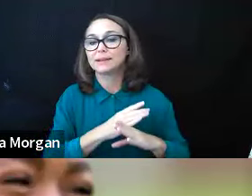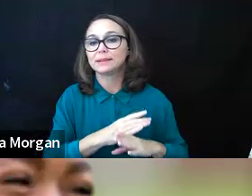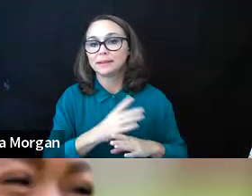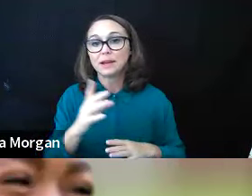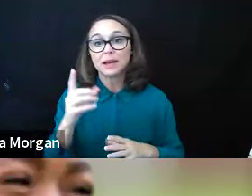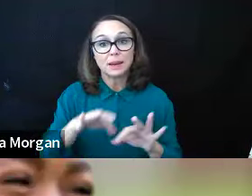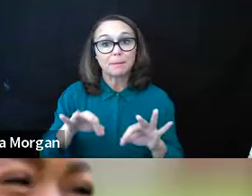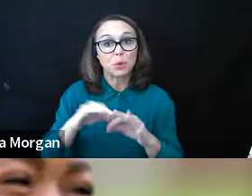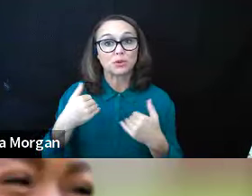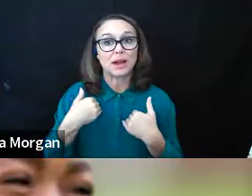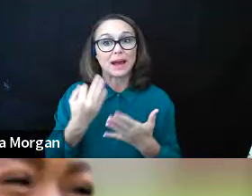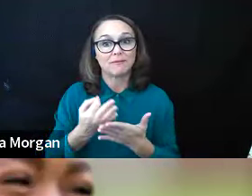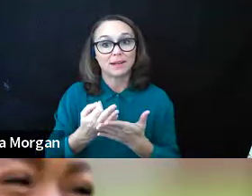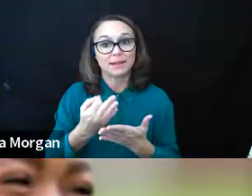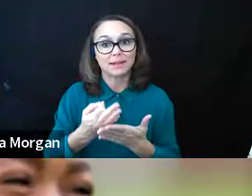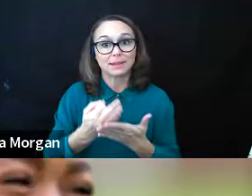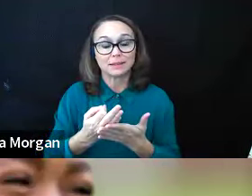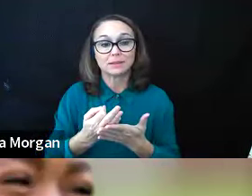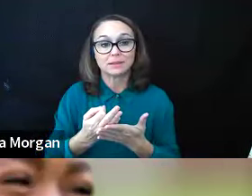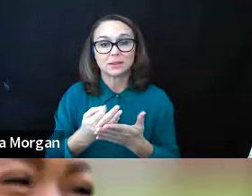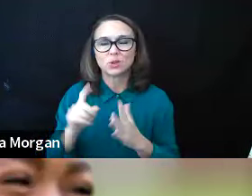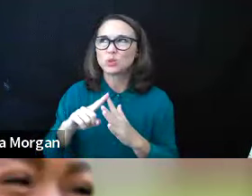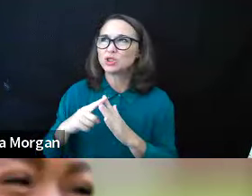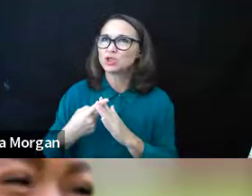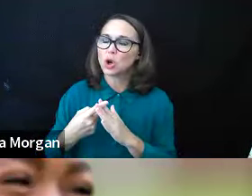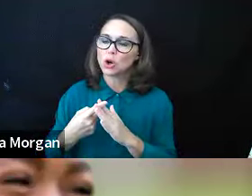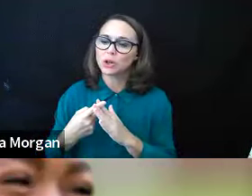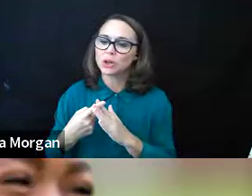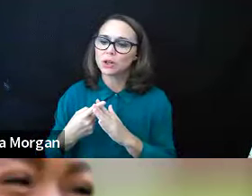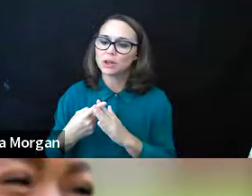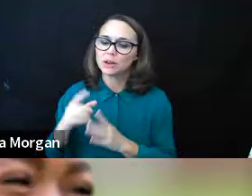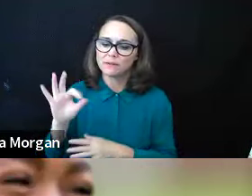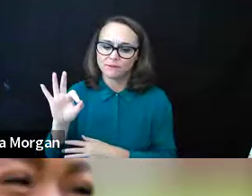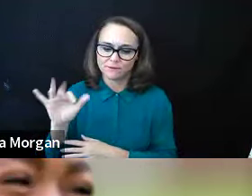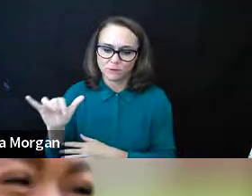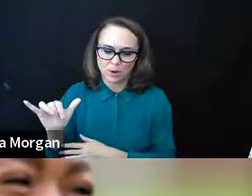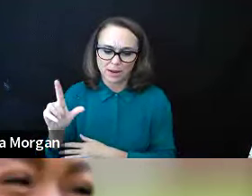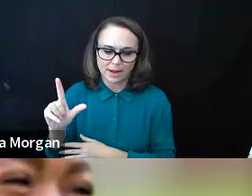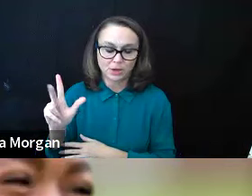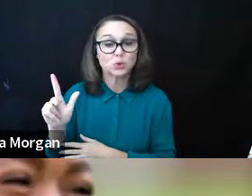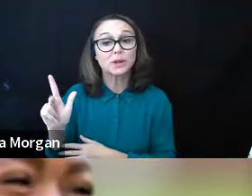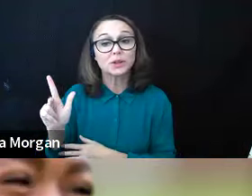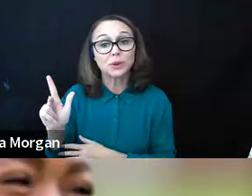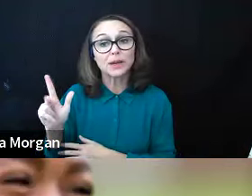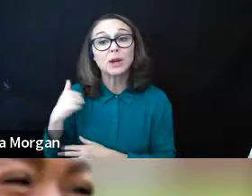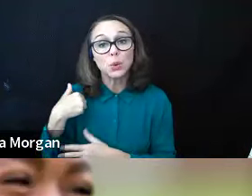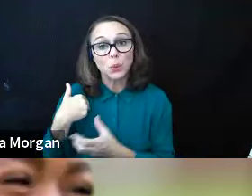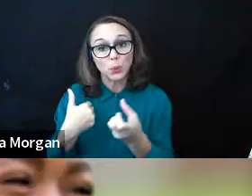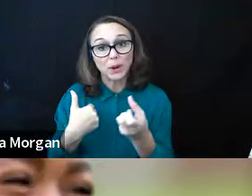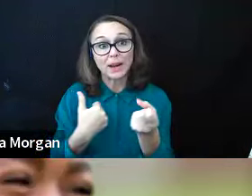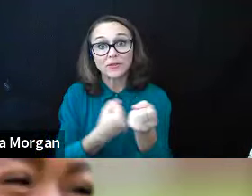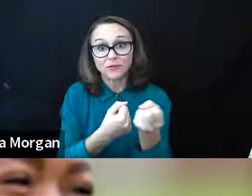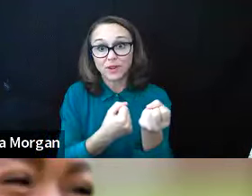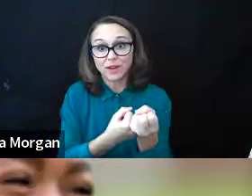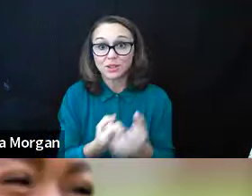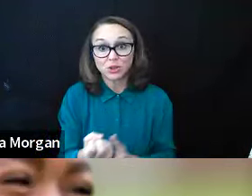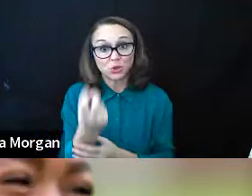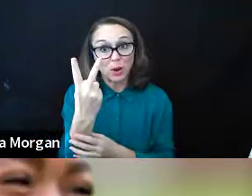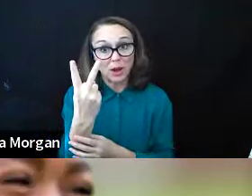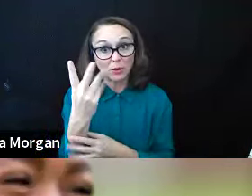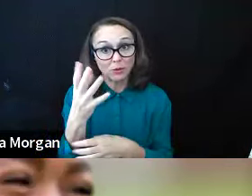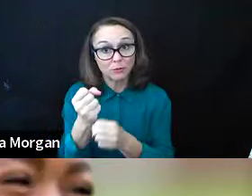this funding started in 2020- or FY 23 and we funded 12 recipients for five years, pending